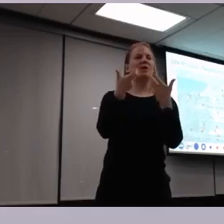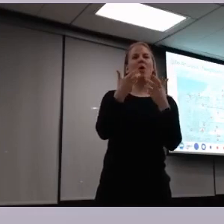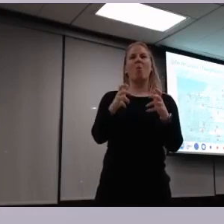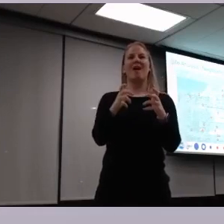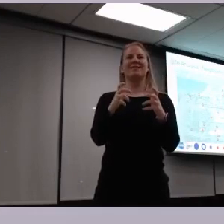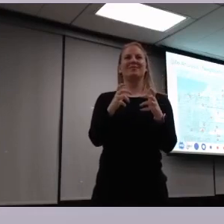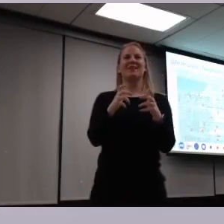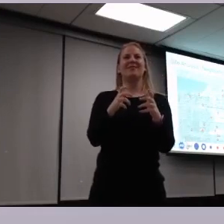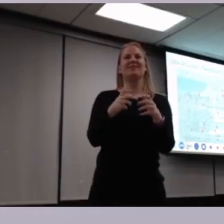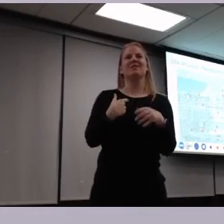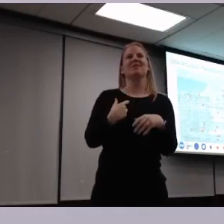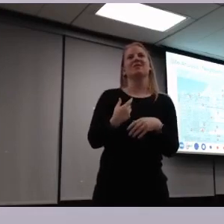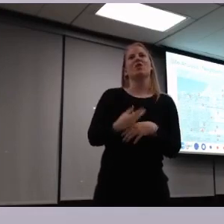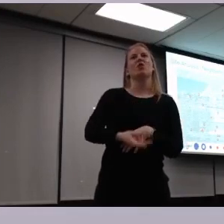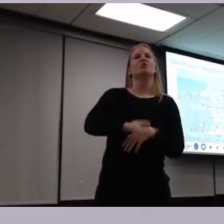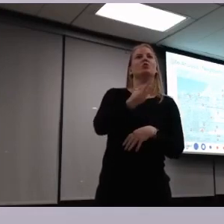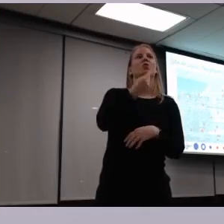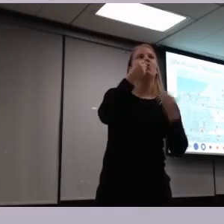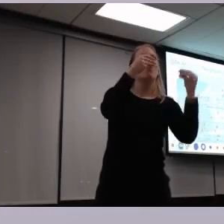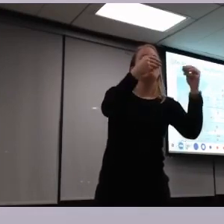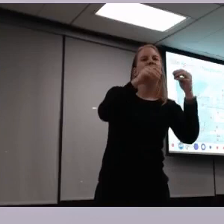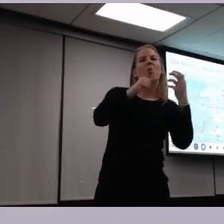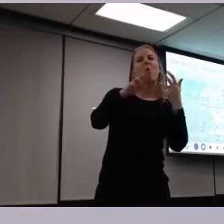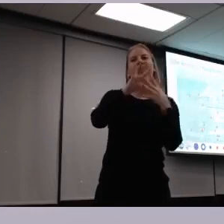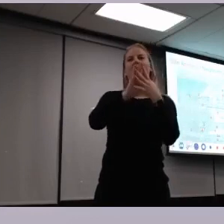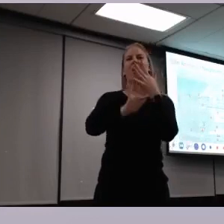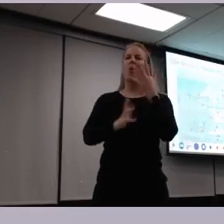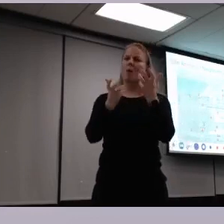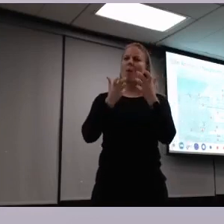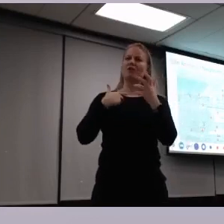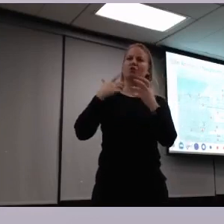We want to fill a void that the community has so that this space